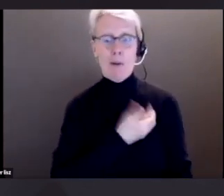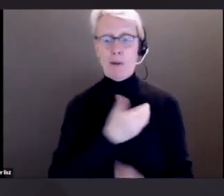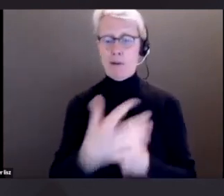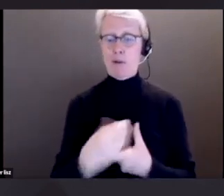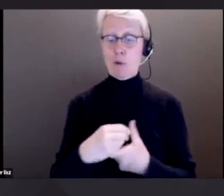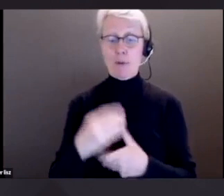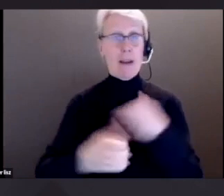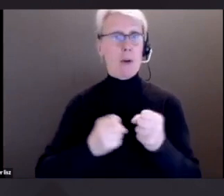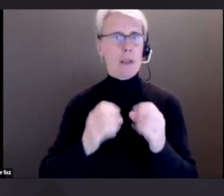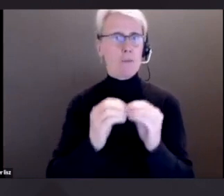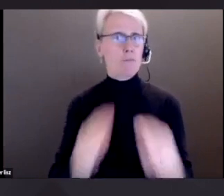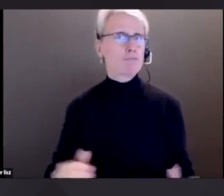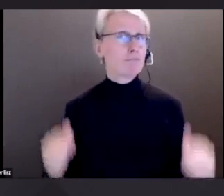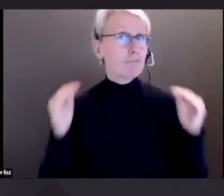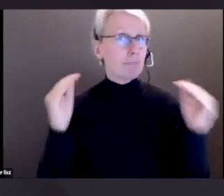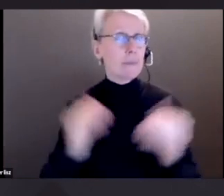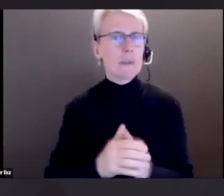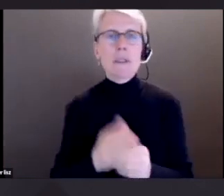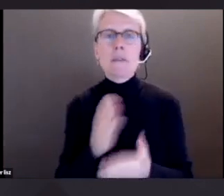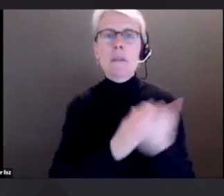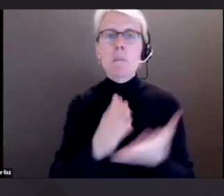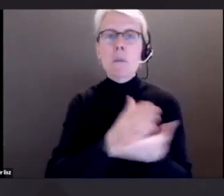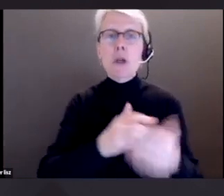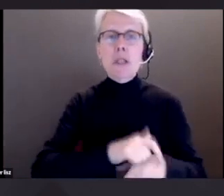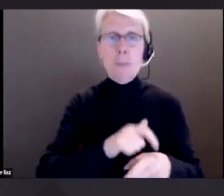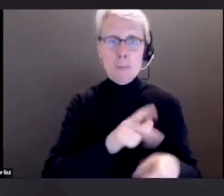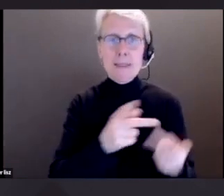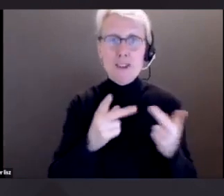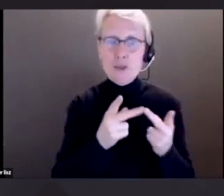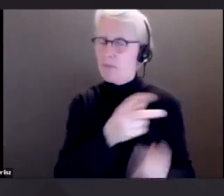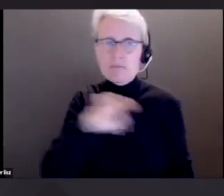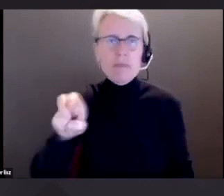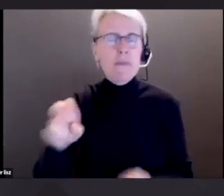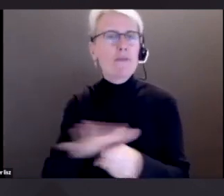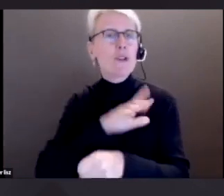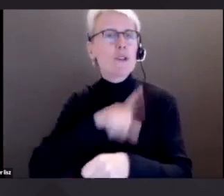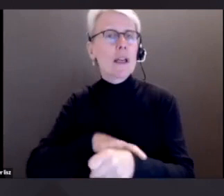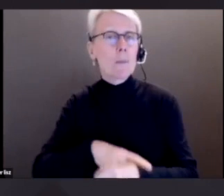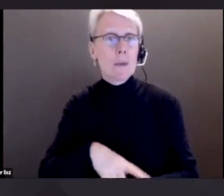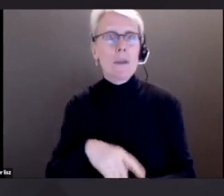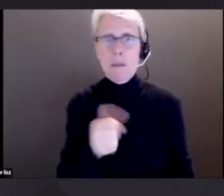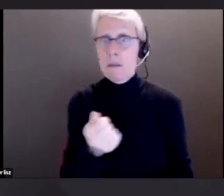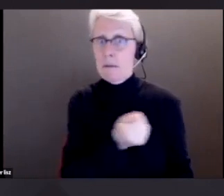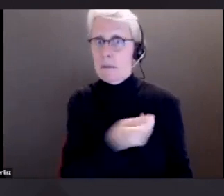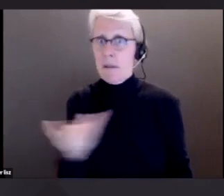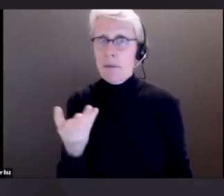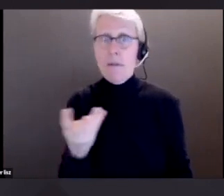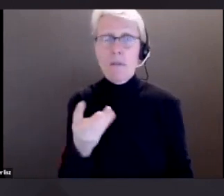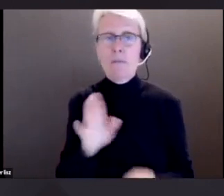now have full-time status. Numerous employees have used our business as a way to improve some of their job skills